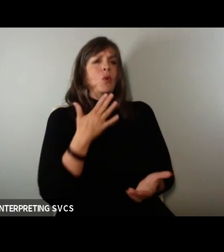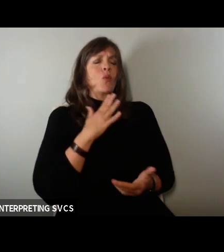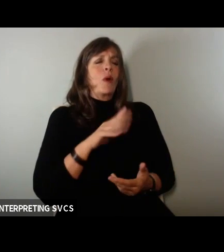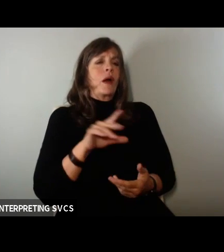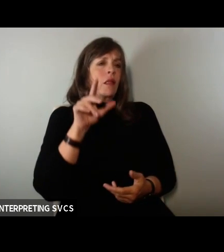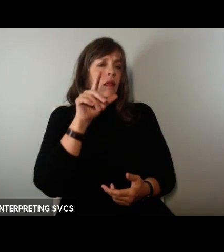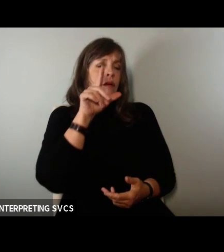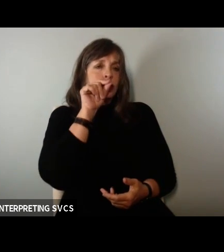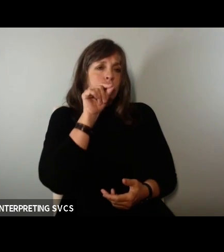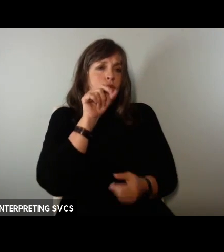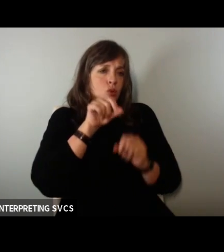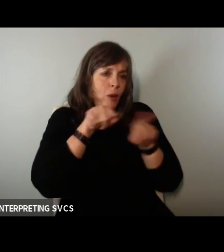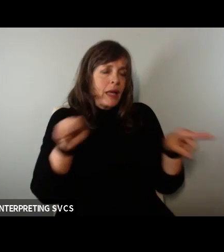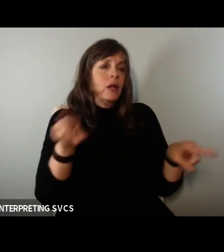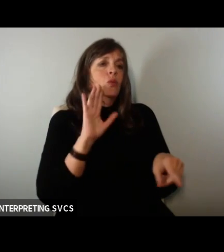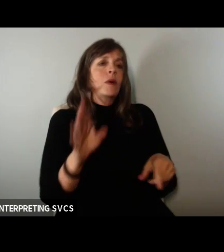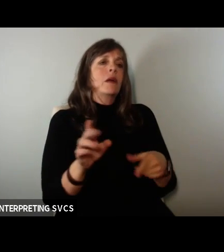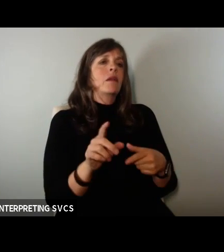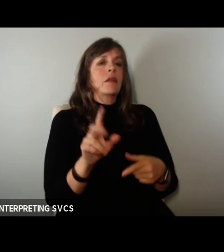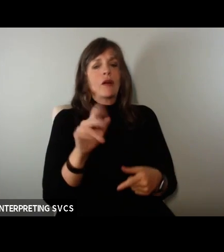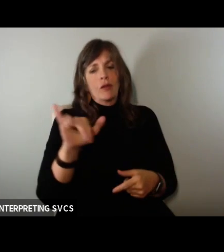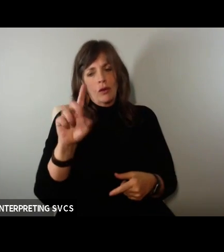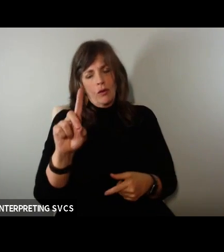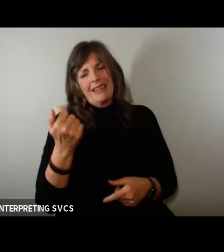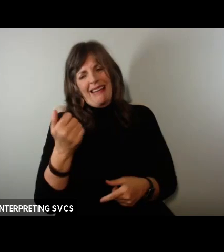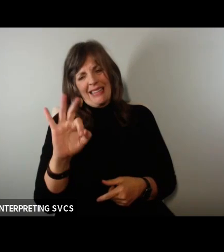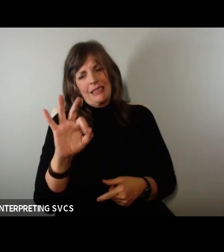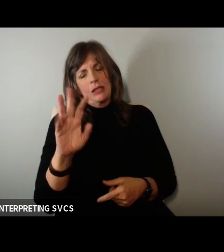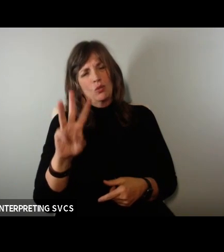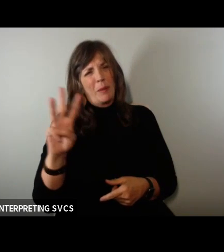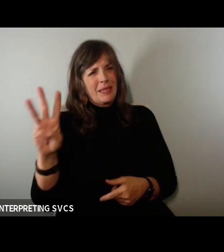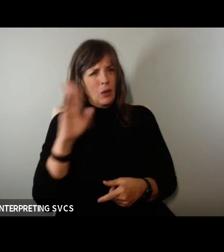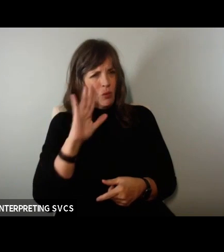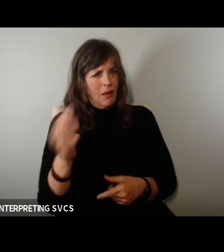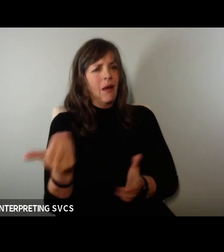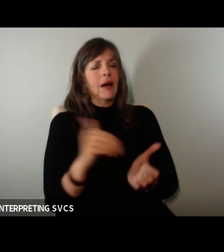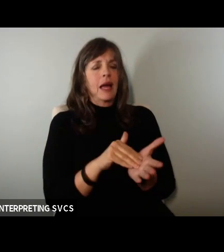so will the COVID-19 website again. These include arts administrators, callers,